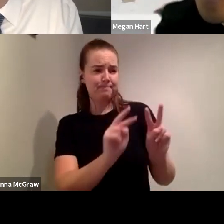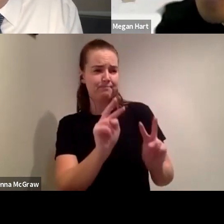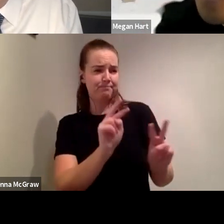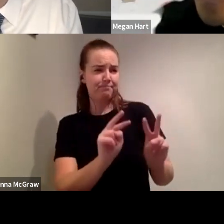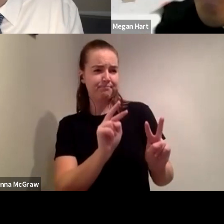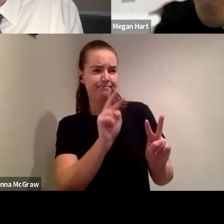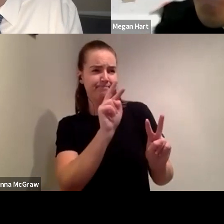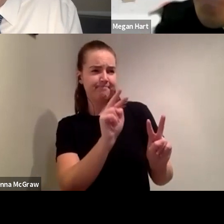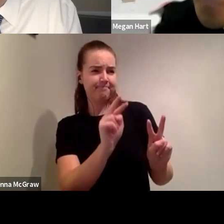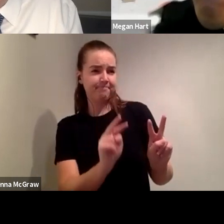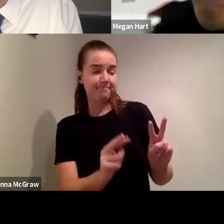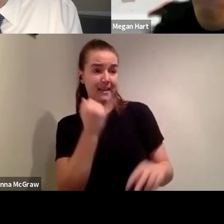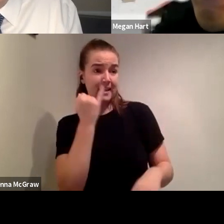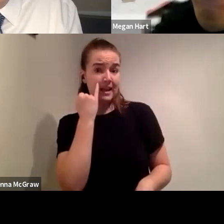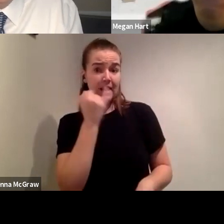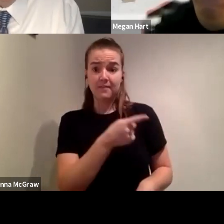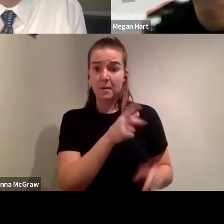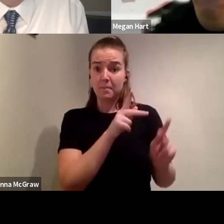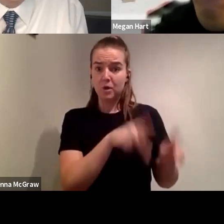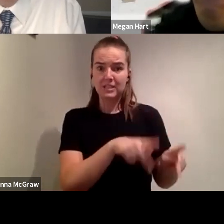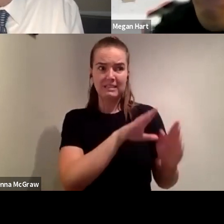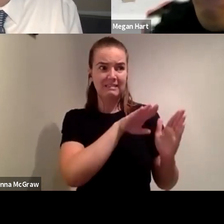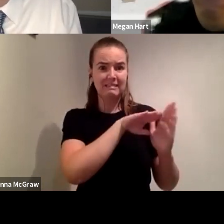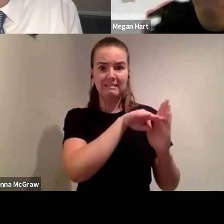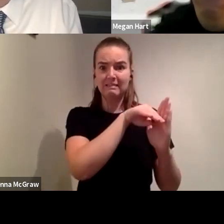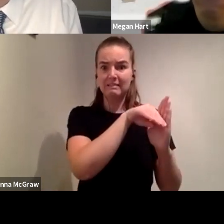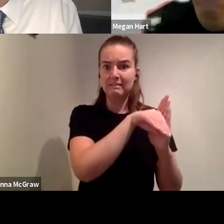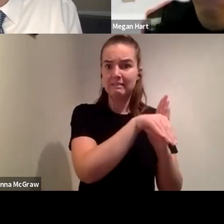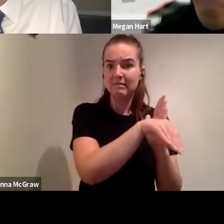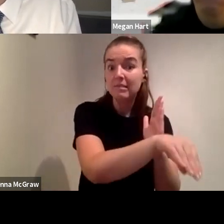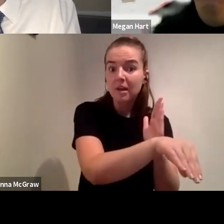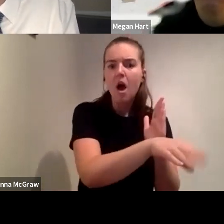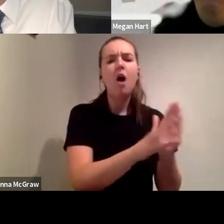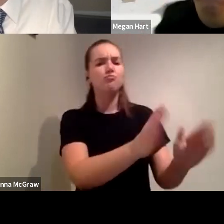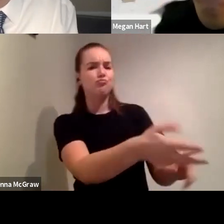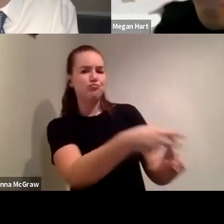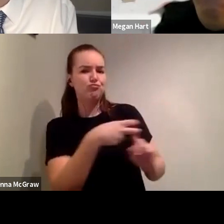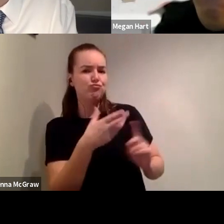We are one of those companies that measures everything.